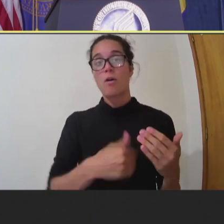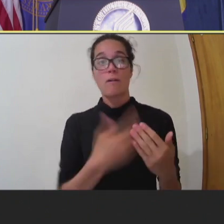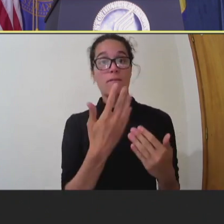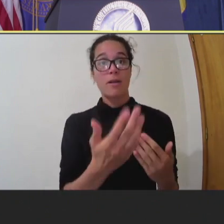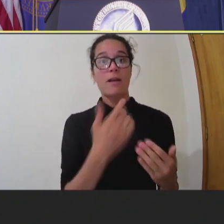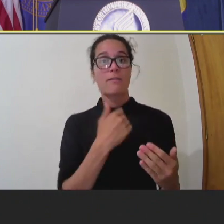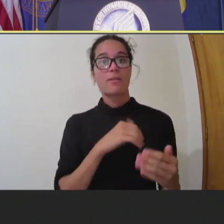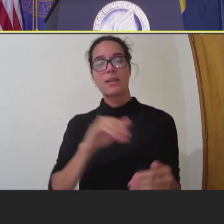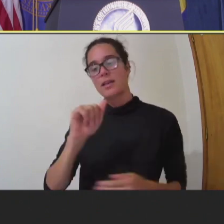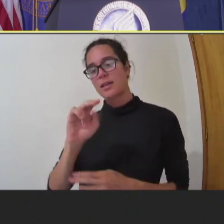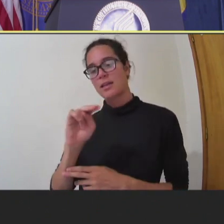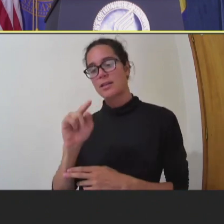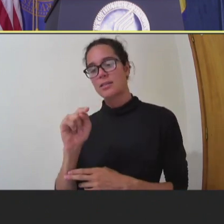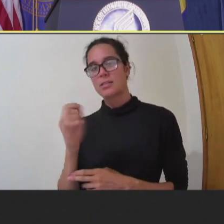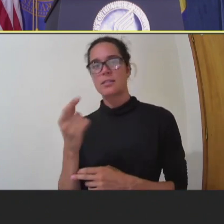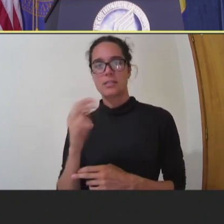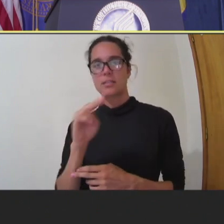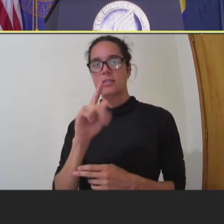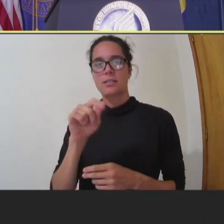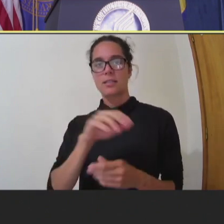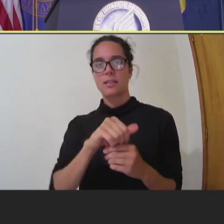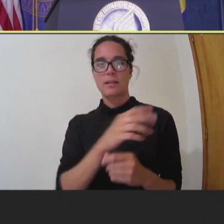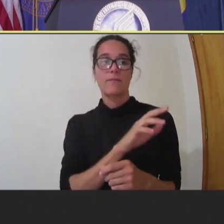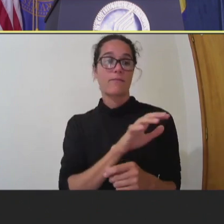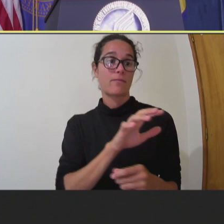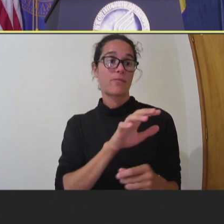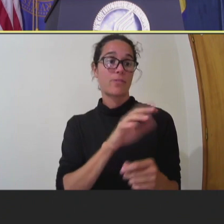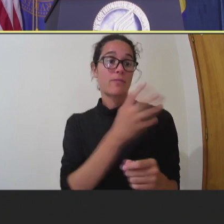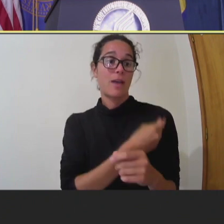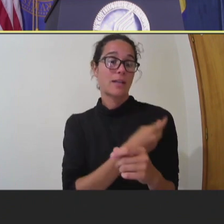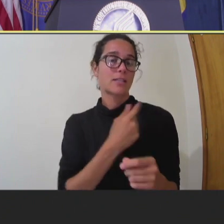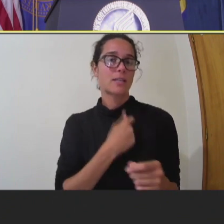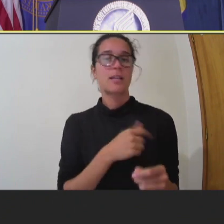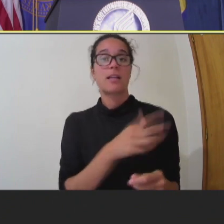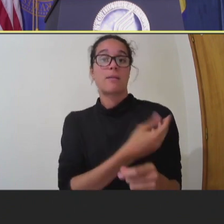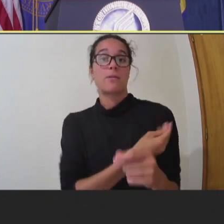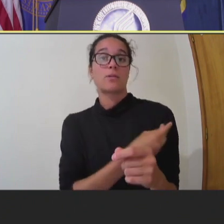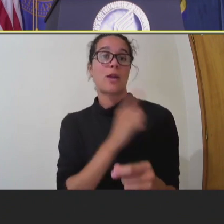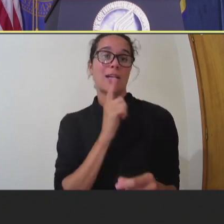were part of the vaccine. And boosters were indeed actually really important. They significantly